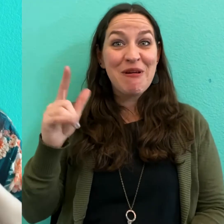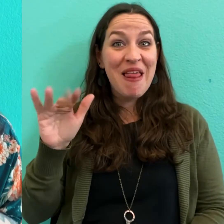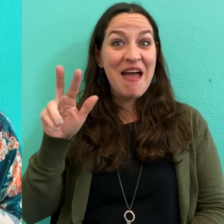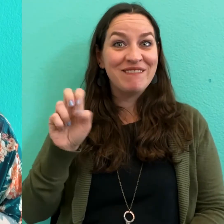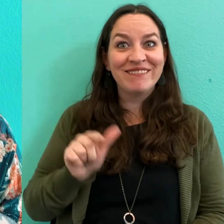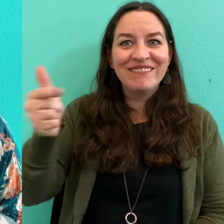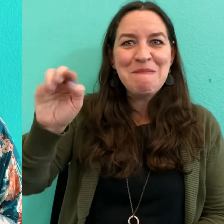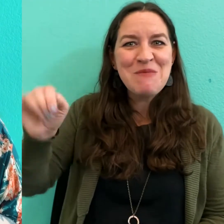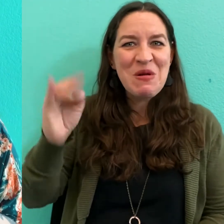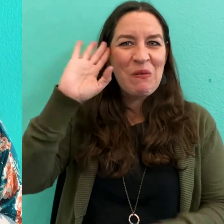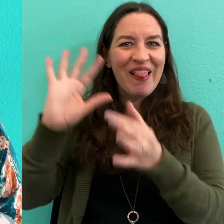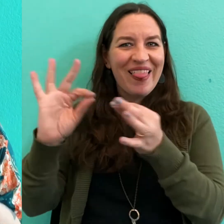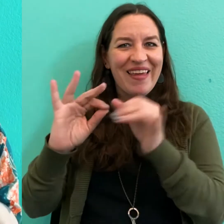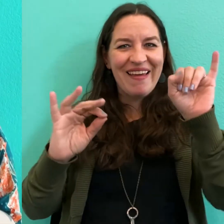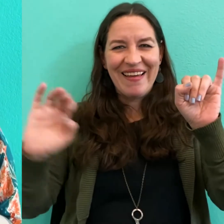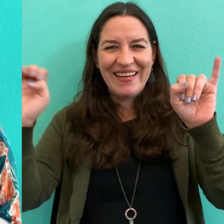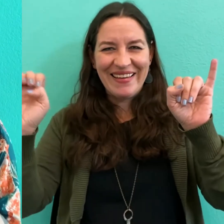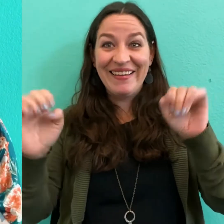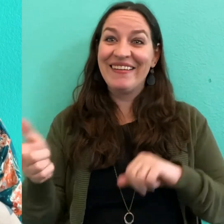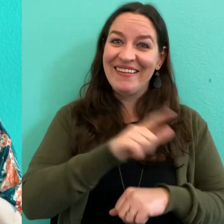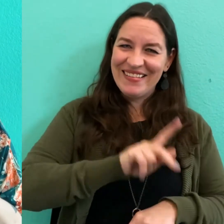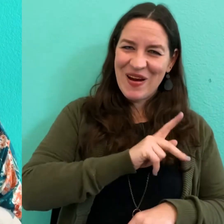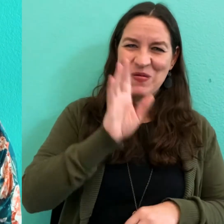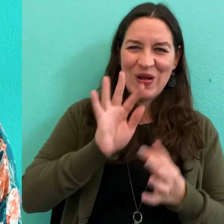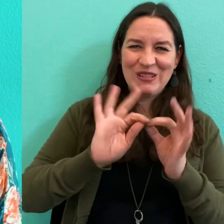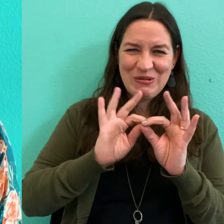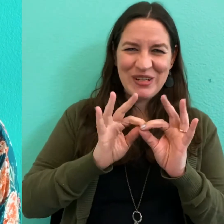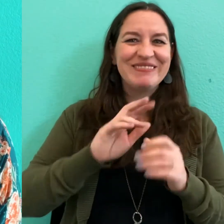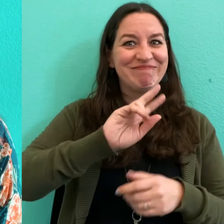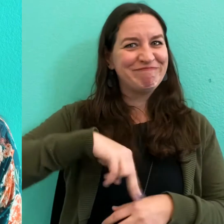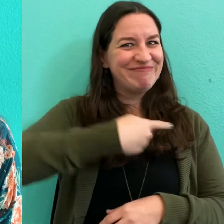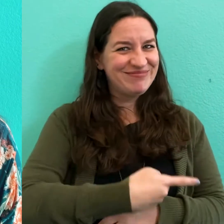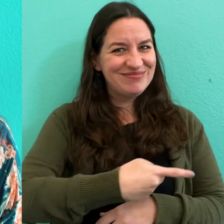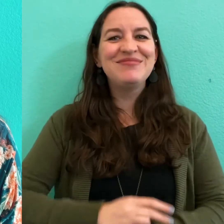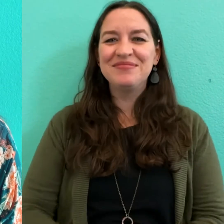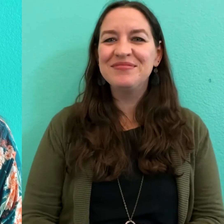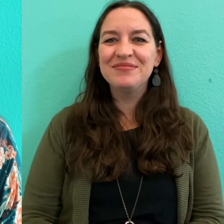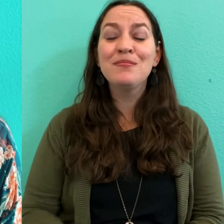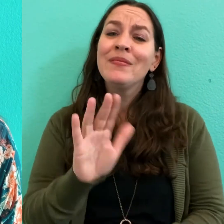Monique will actually be talking about it and I'll be interpreting for her. So I'm looking forward to hearing what she has to say about it.